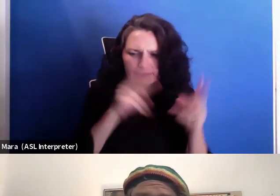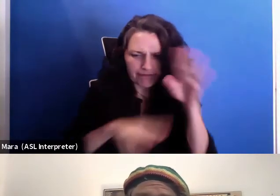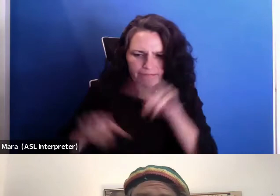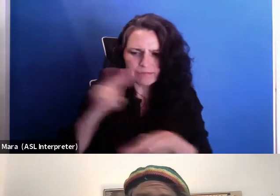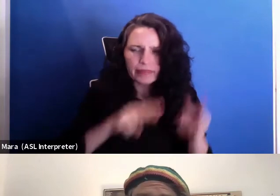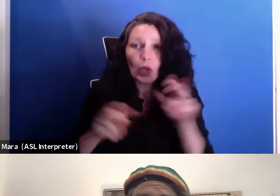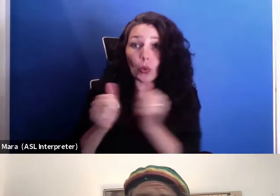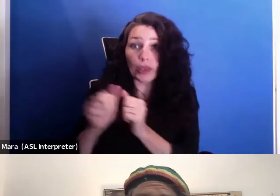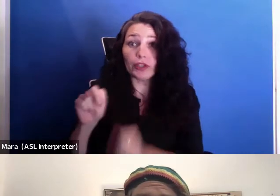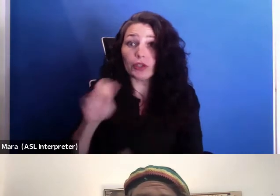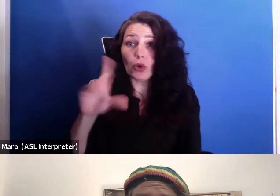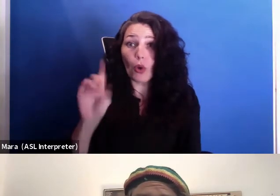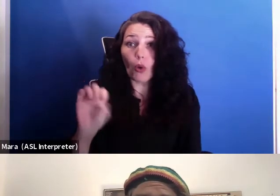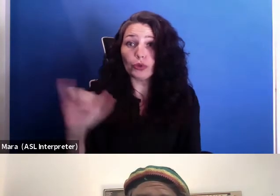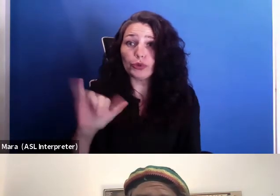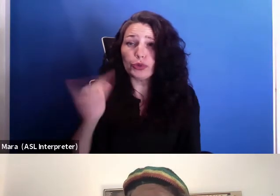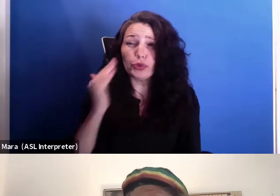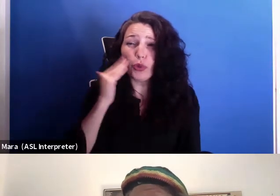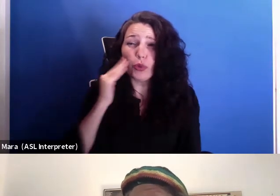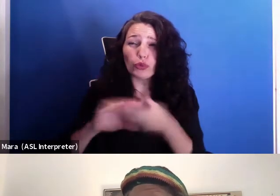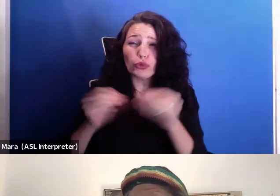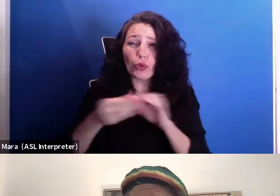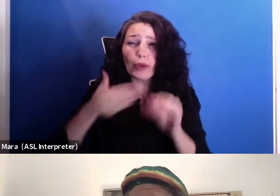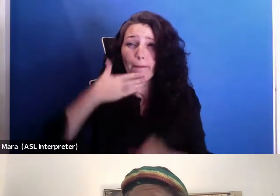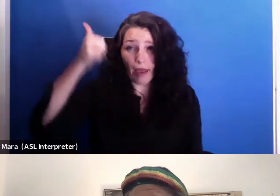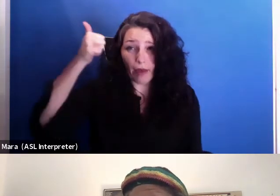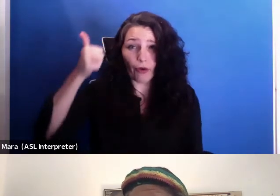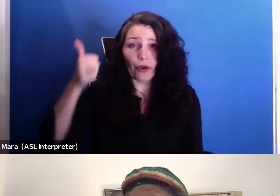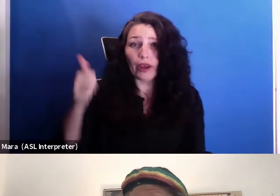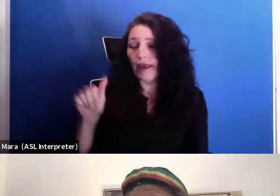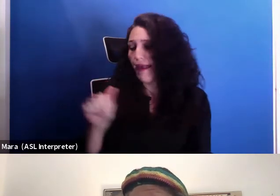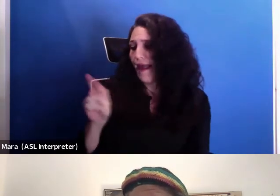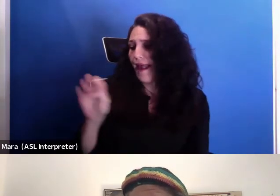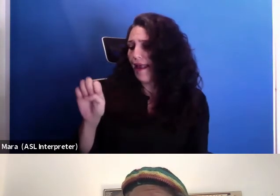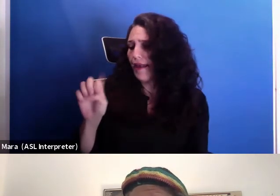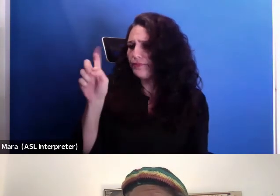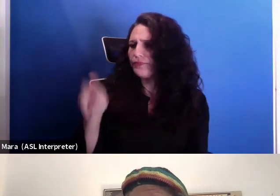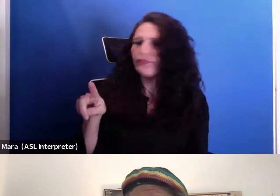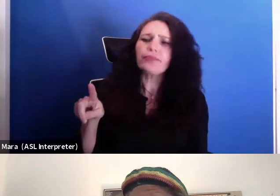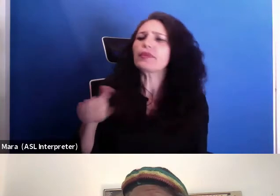And I'm curious about all the archive material that you found, and did you know that that camp,